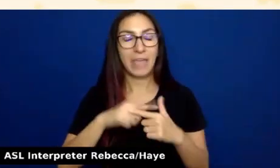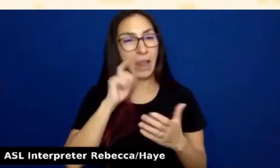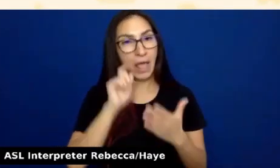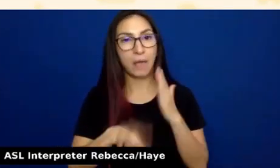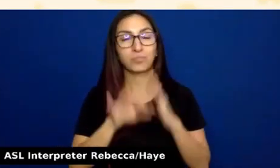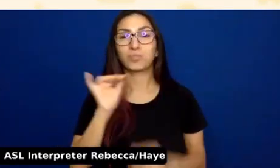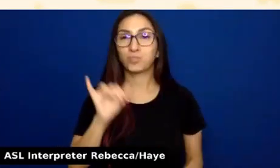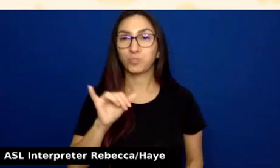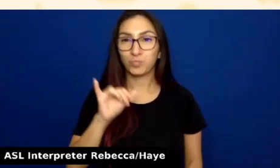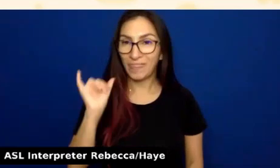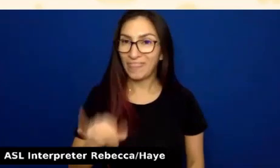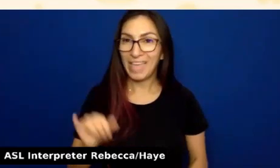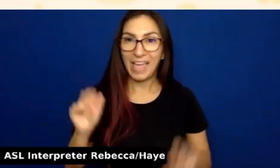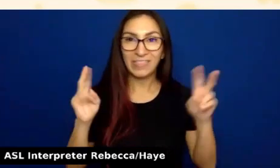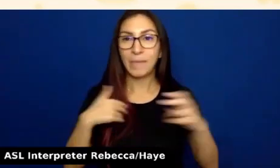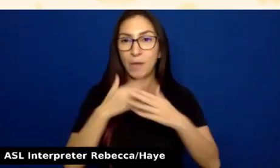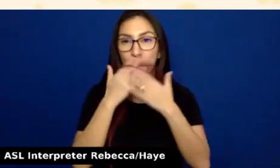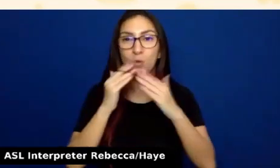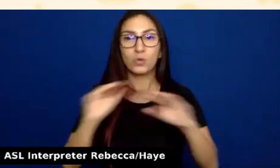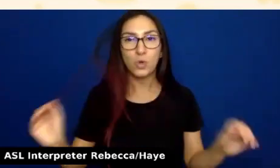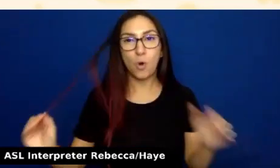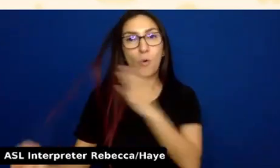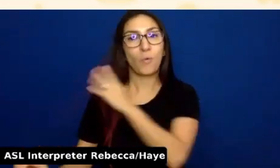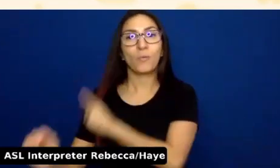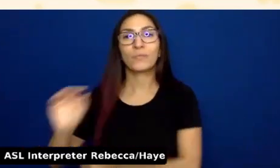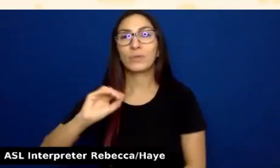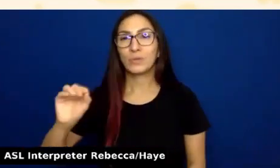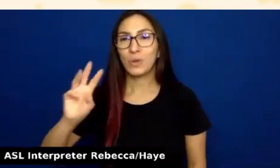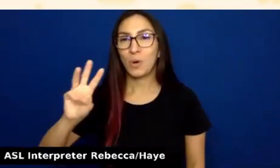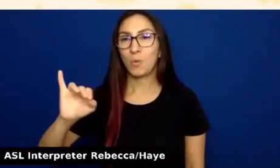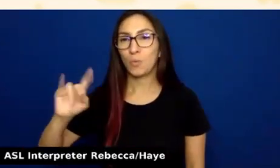had no widgets, no settings, and was really not a great test theme.